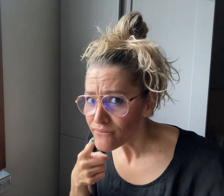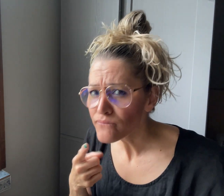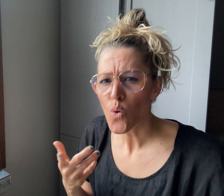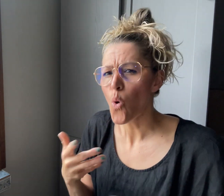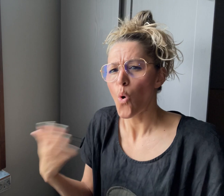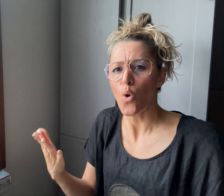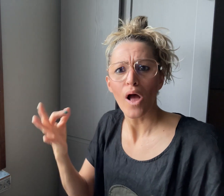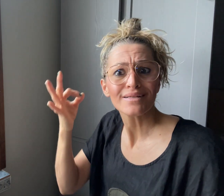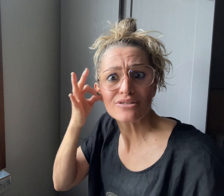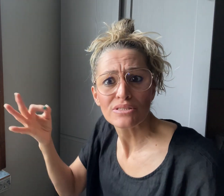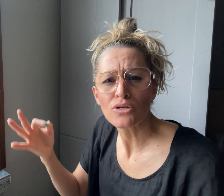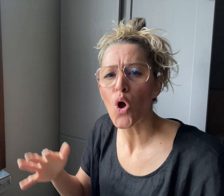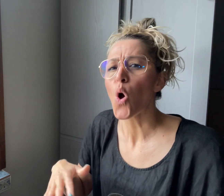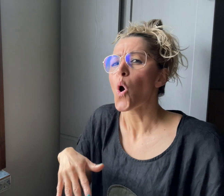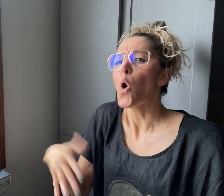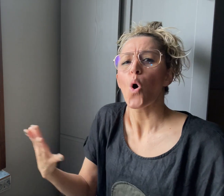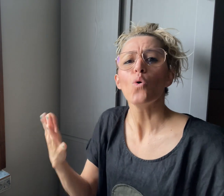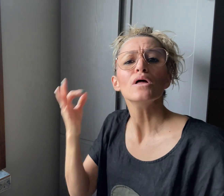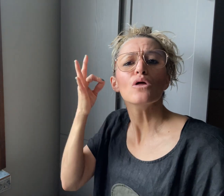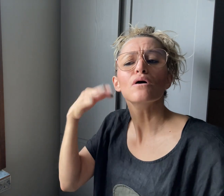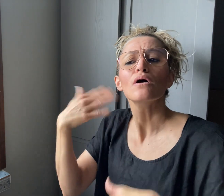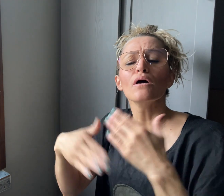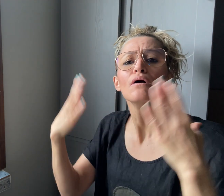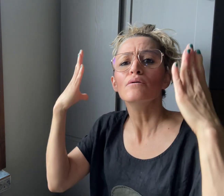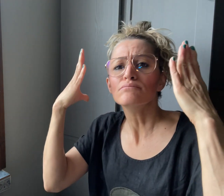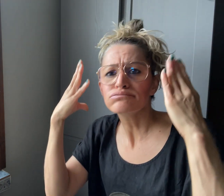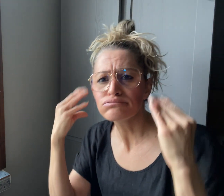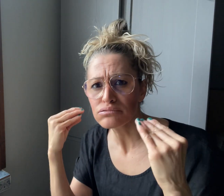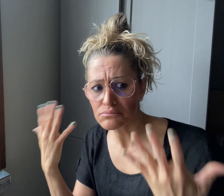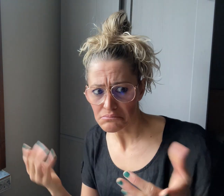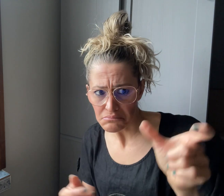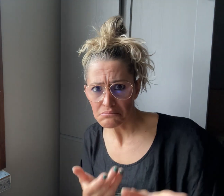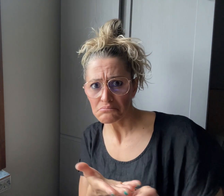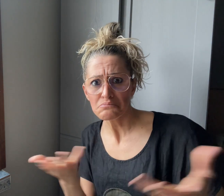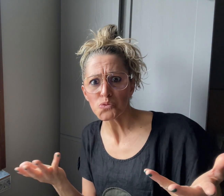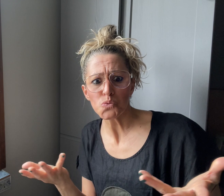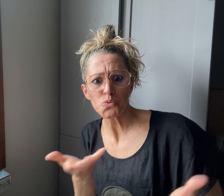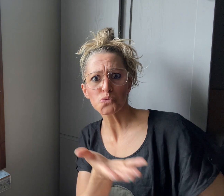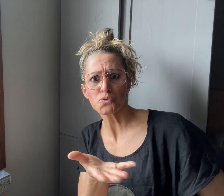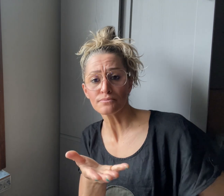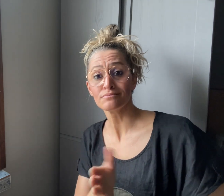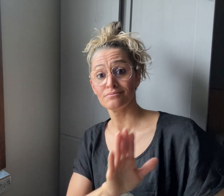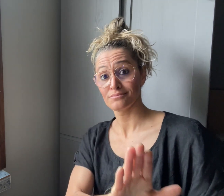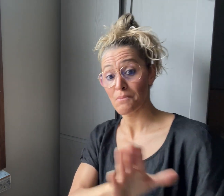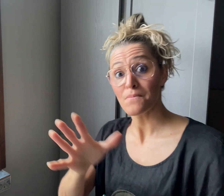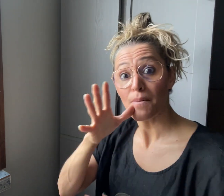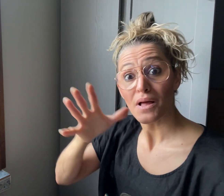late-deafened person. Born in Kingston, Ontario to parents